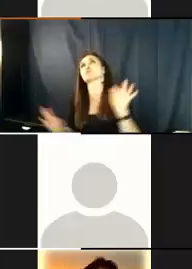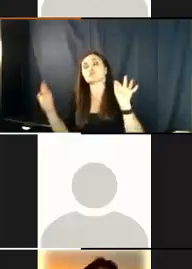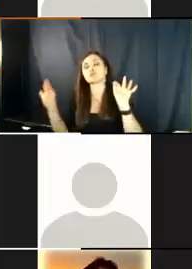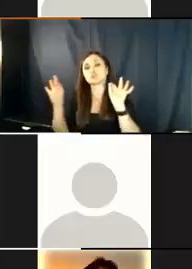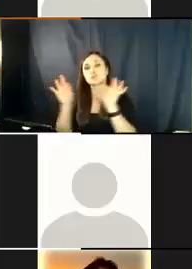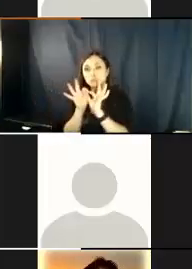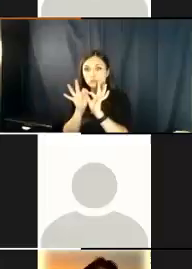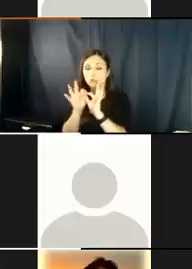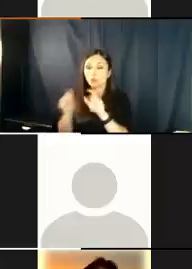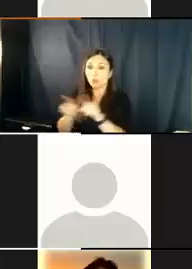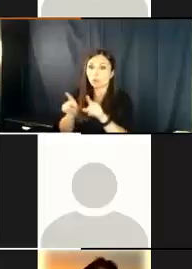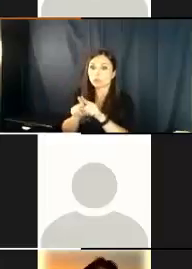And also instructional accommodations.